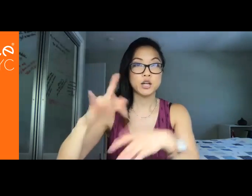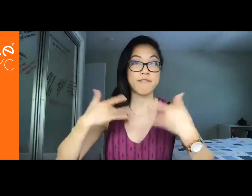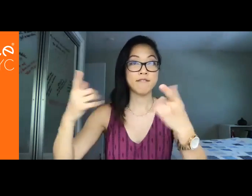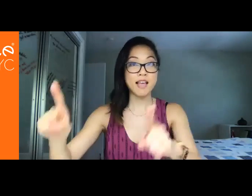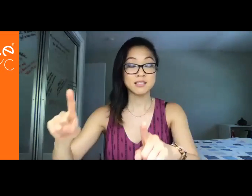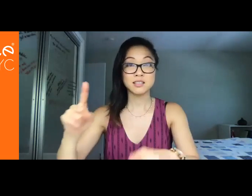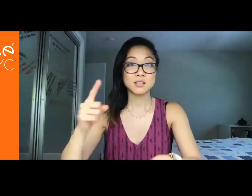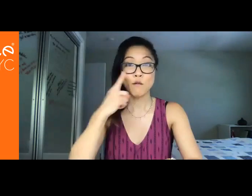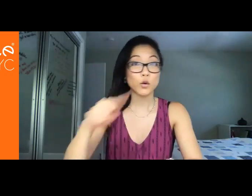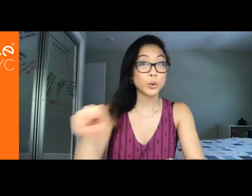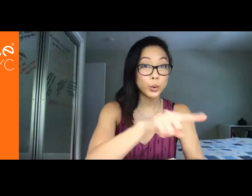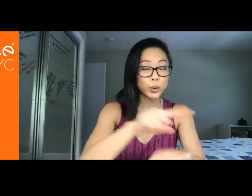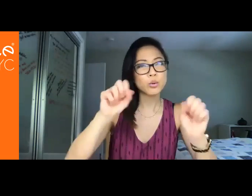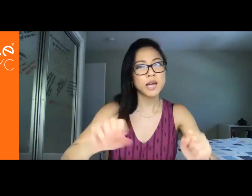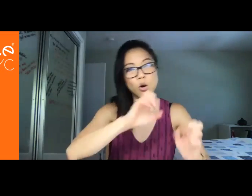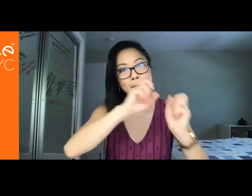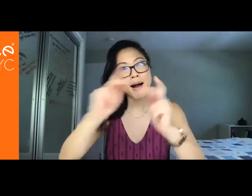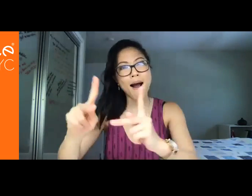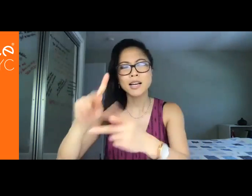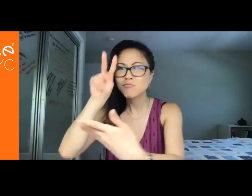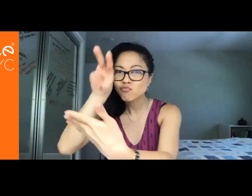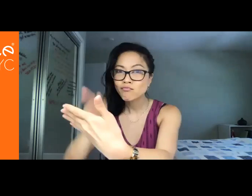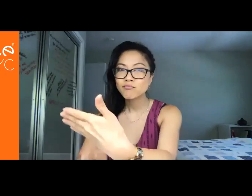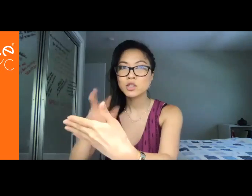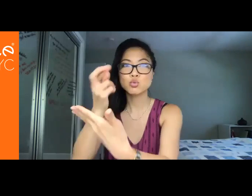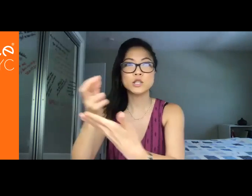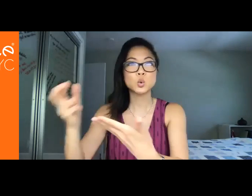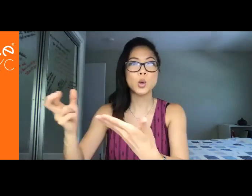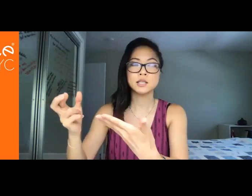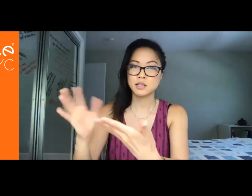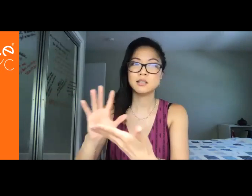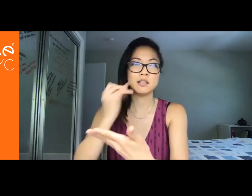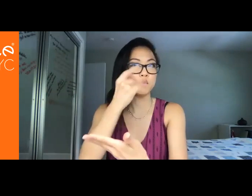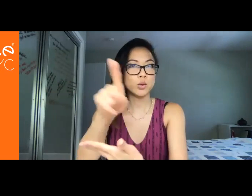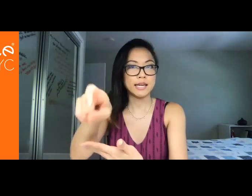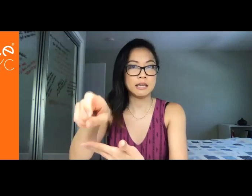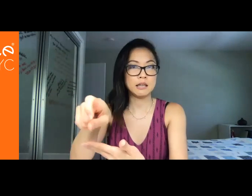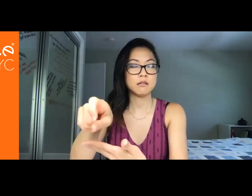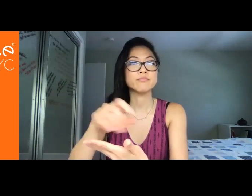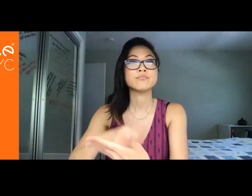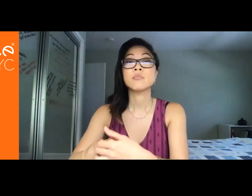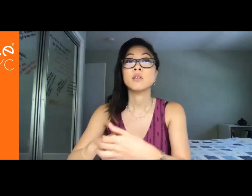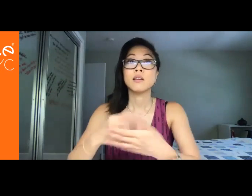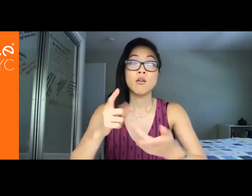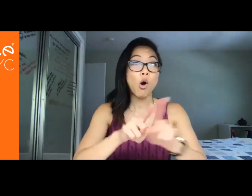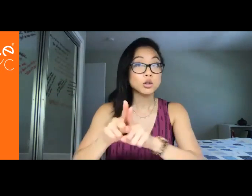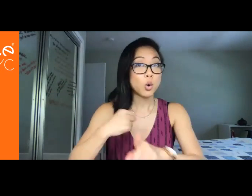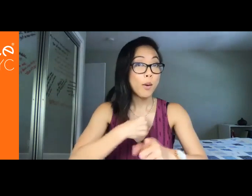whenever you need and we encourage you to please fill out our survey, let us know how you're doing and what are the